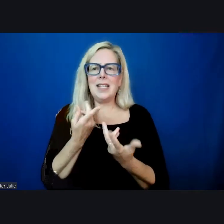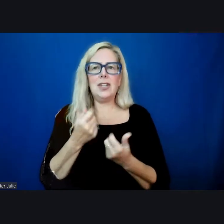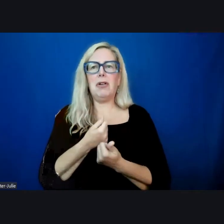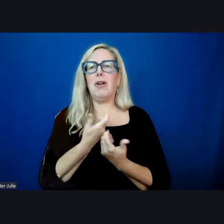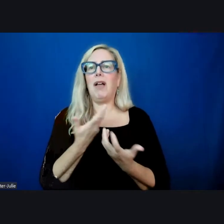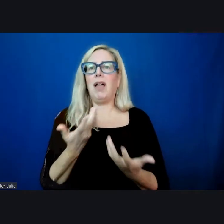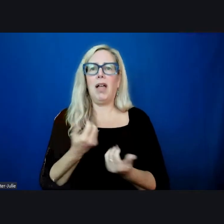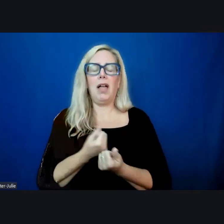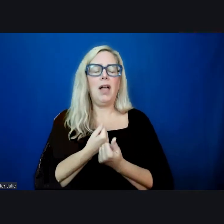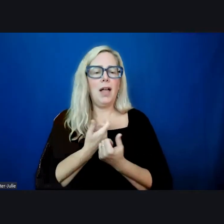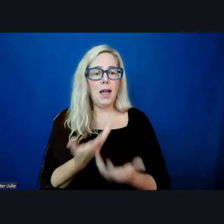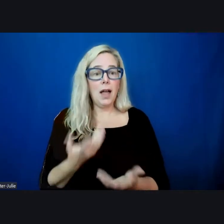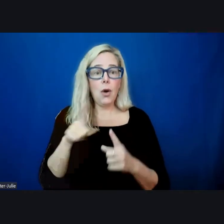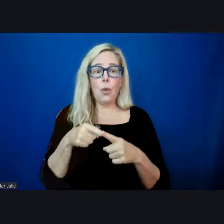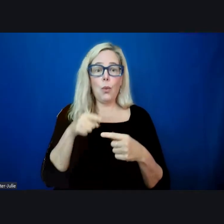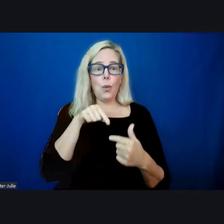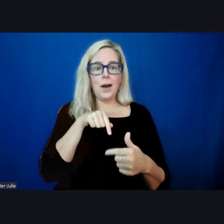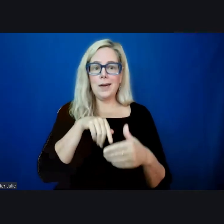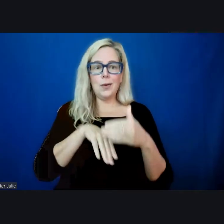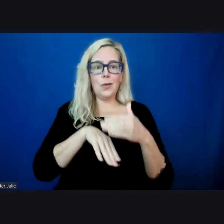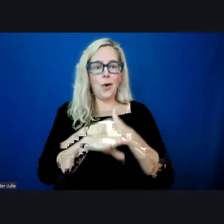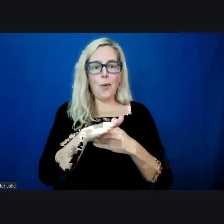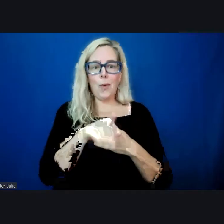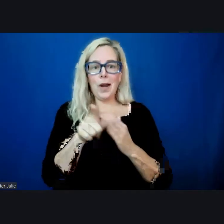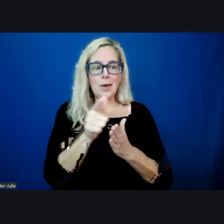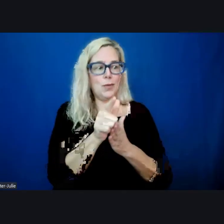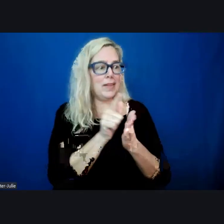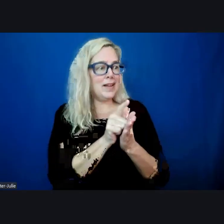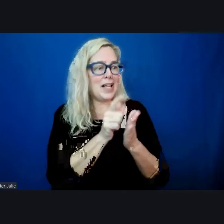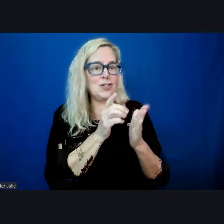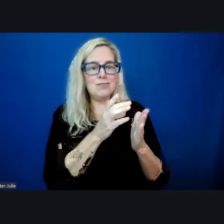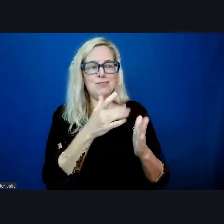a legislator's office or zoom with legislator, you are participating in a democratic process that is